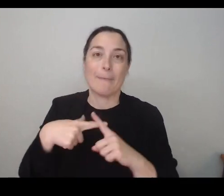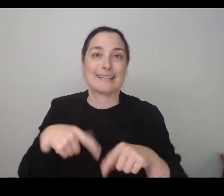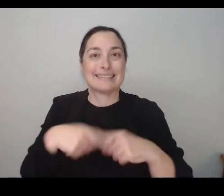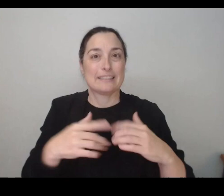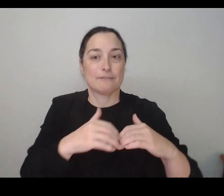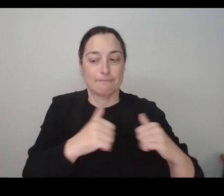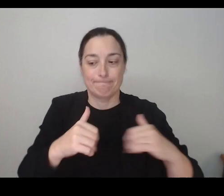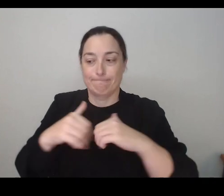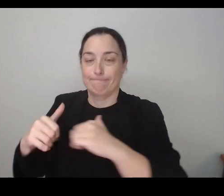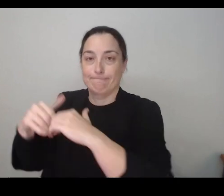for the objects, for the prints